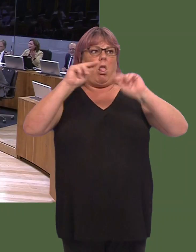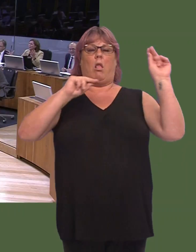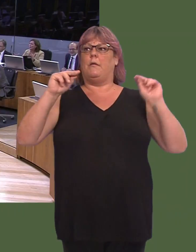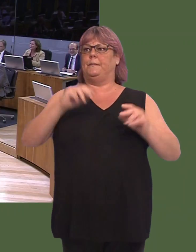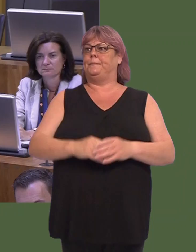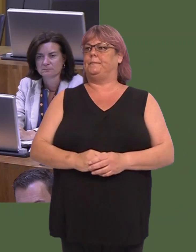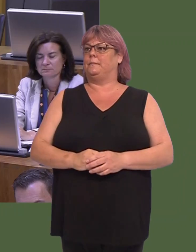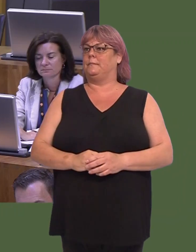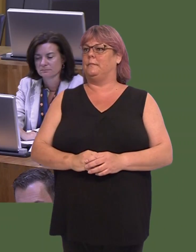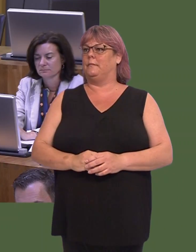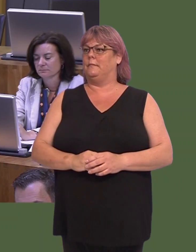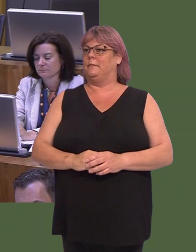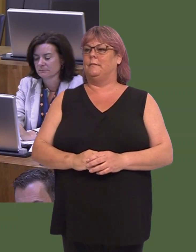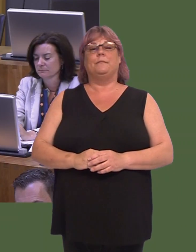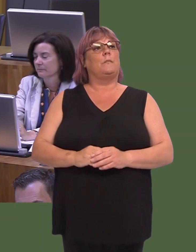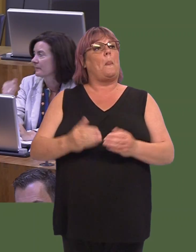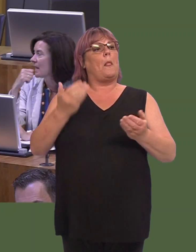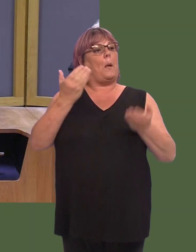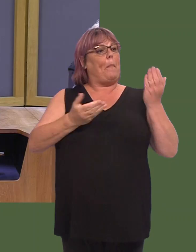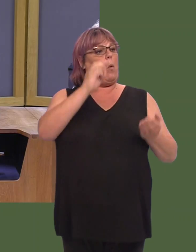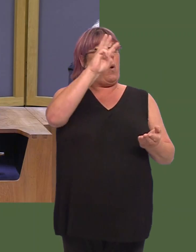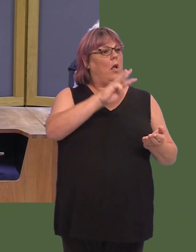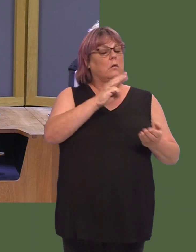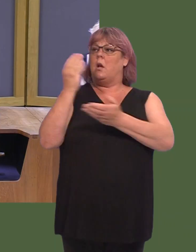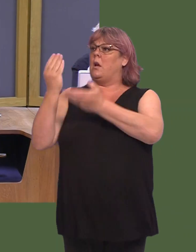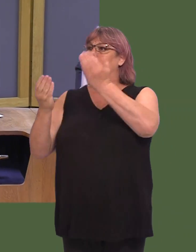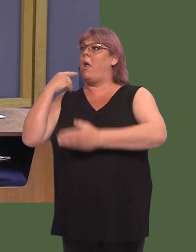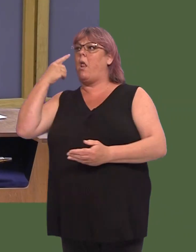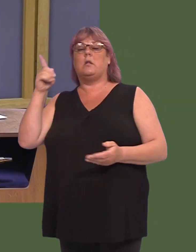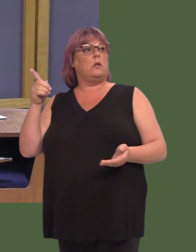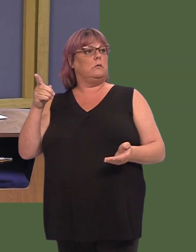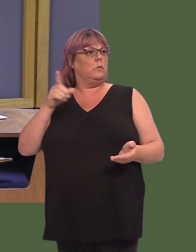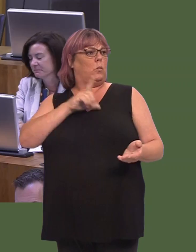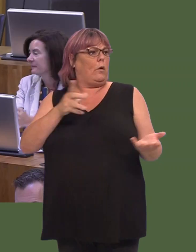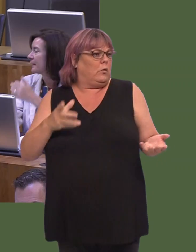Carwyn Jones AM: What on earth is wrong with comparing the situation in Wales to the situation